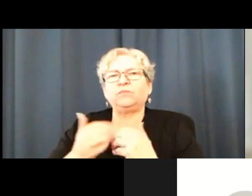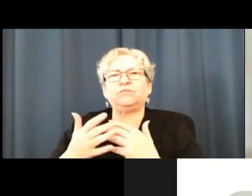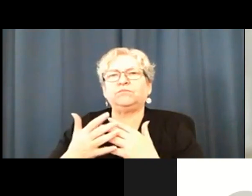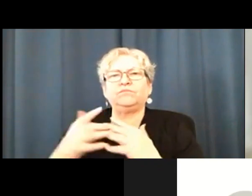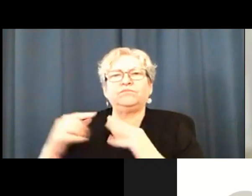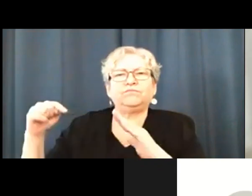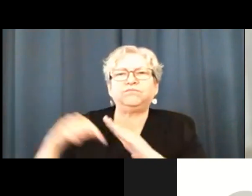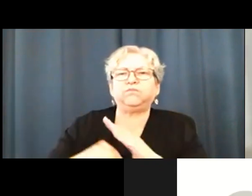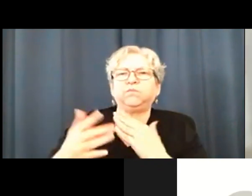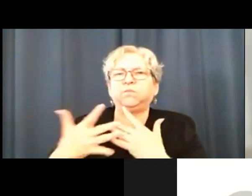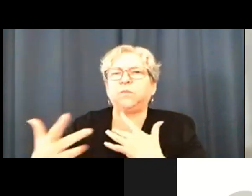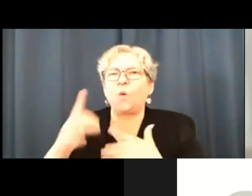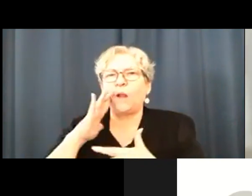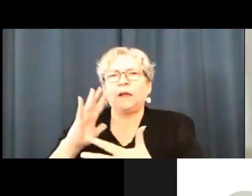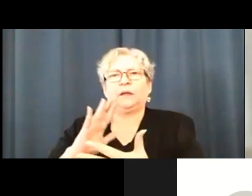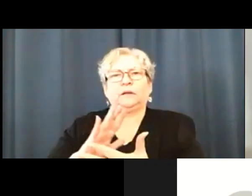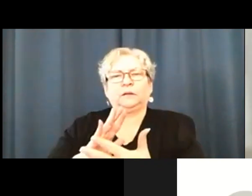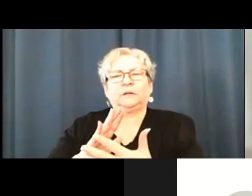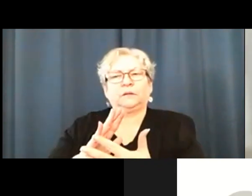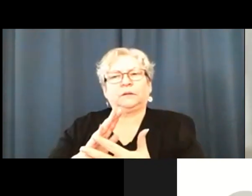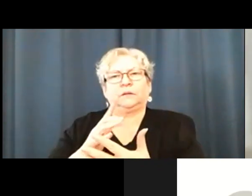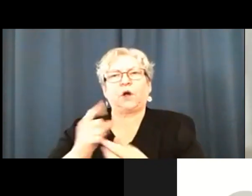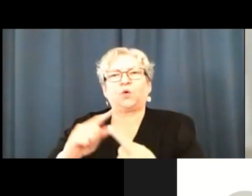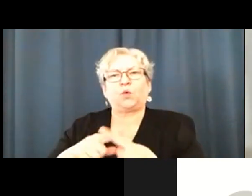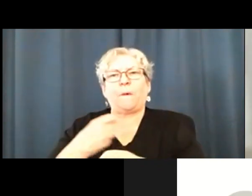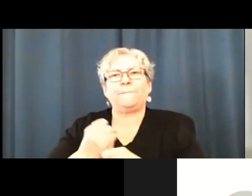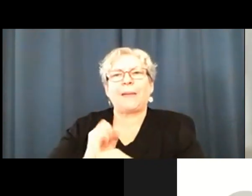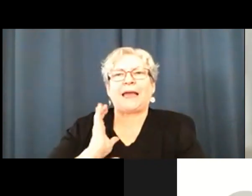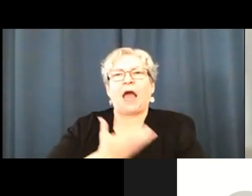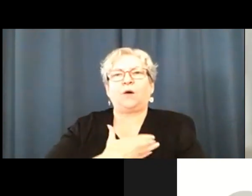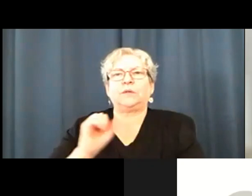for making a site accessible as far as using waves